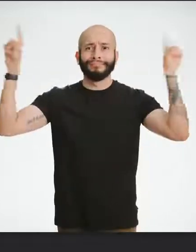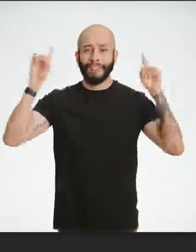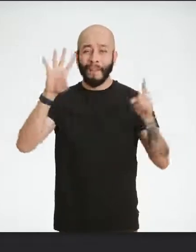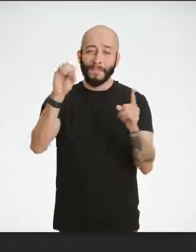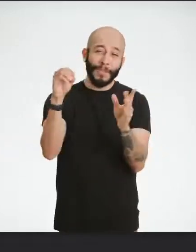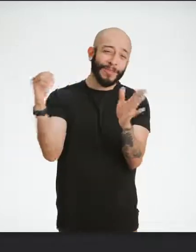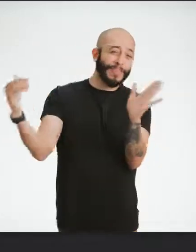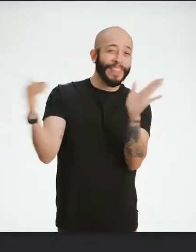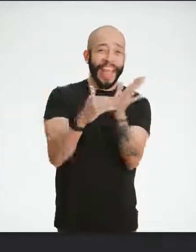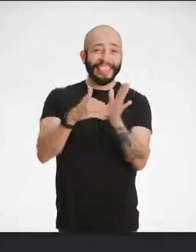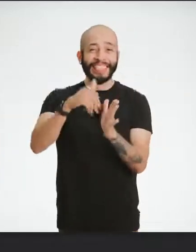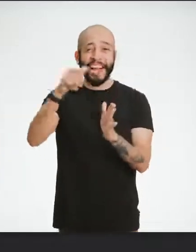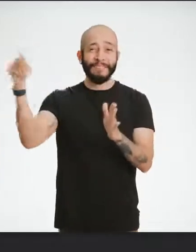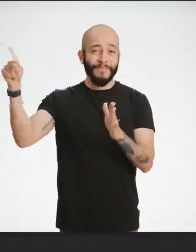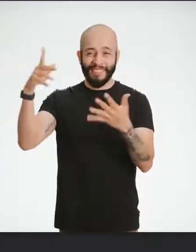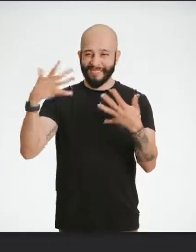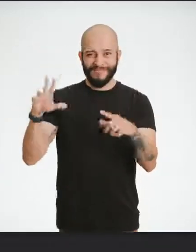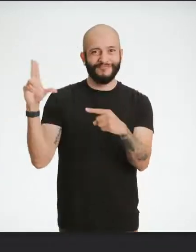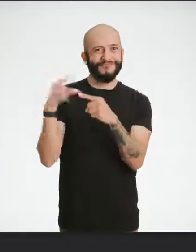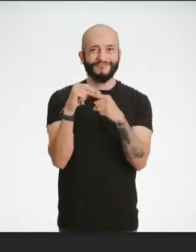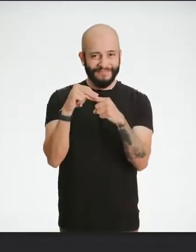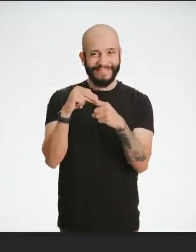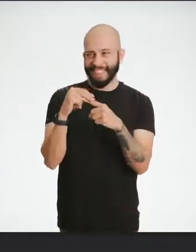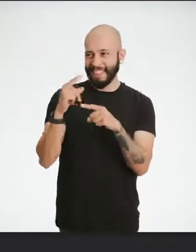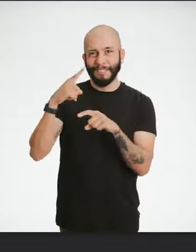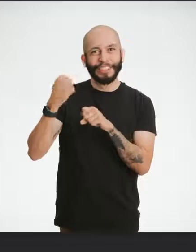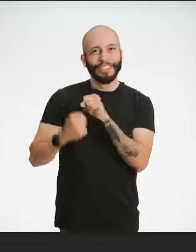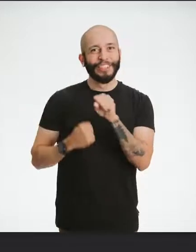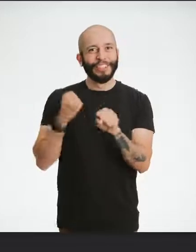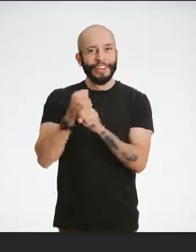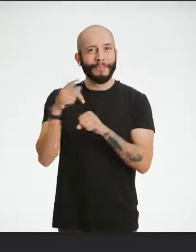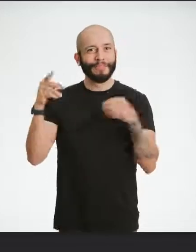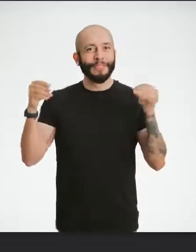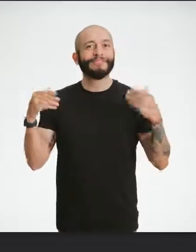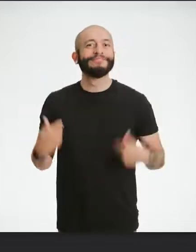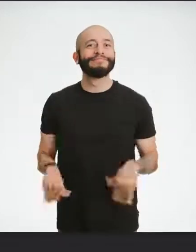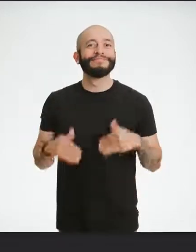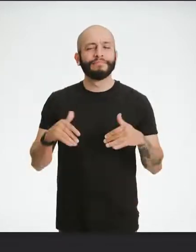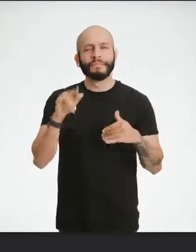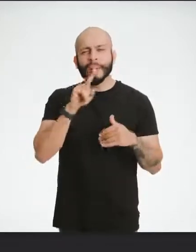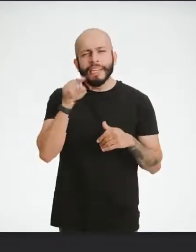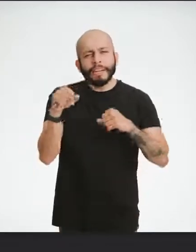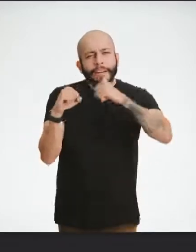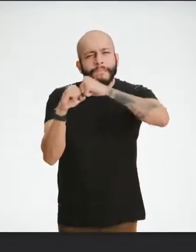and has been a huge hit, with more than 40,000 apps in the App Store adopting it in just the first year.